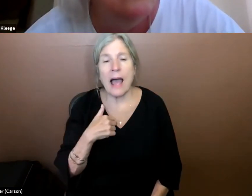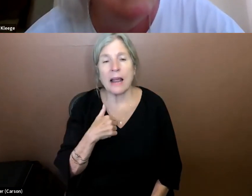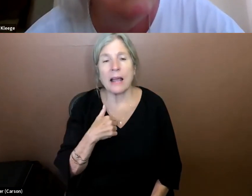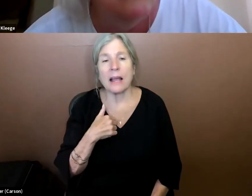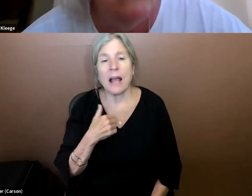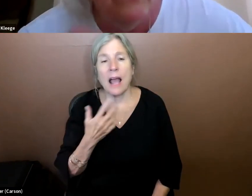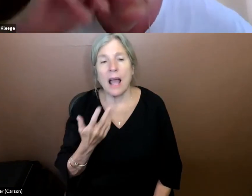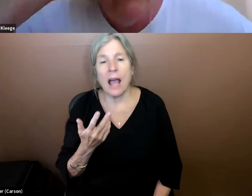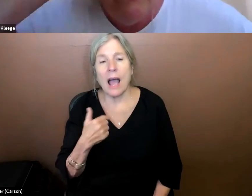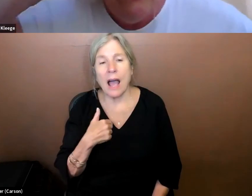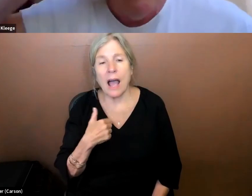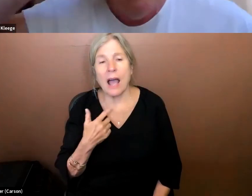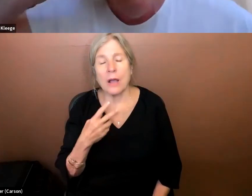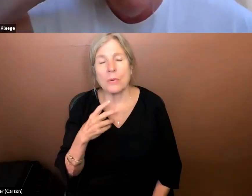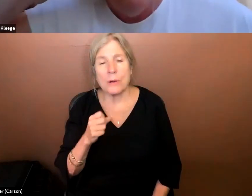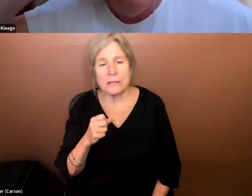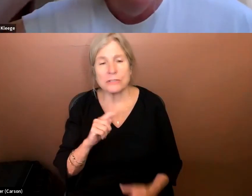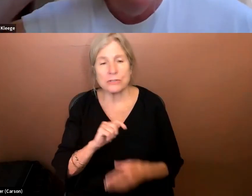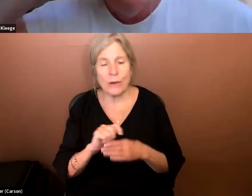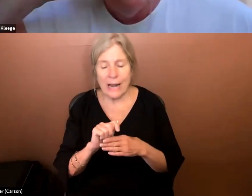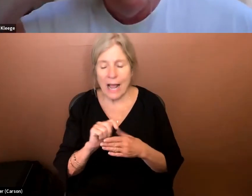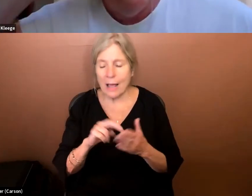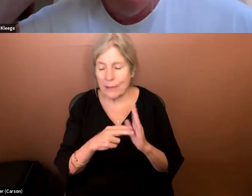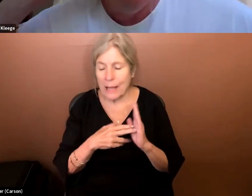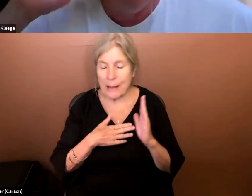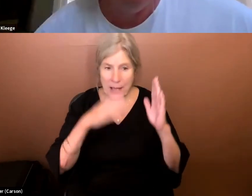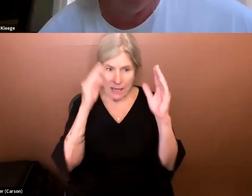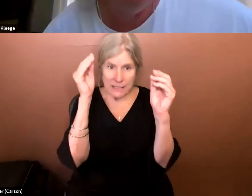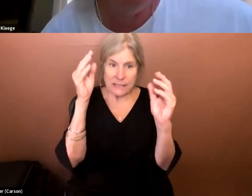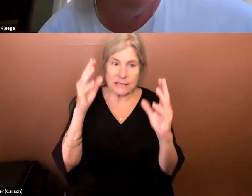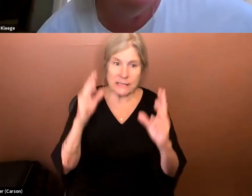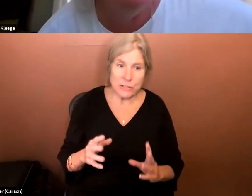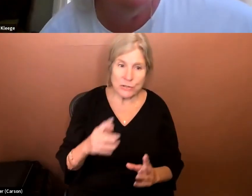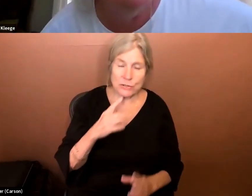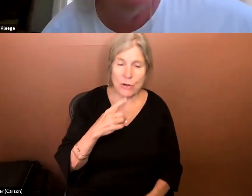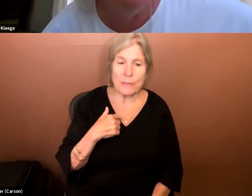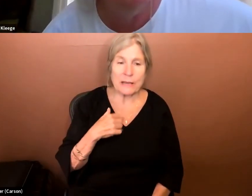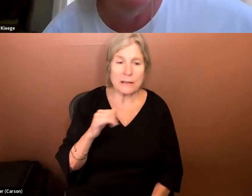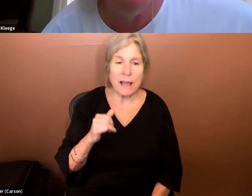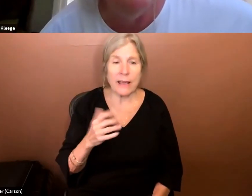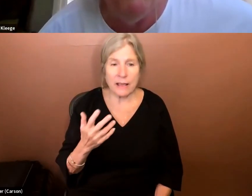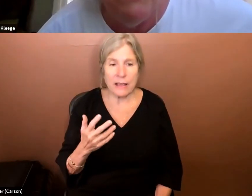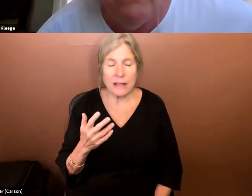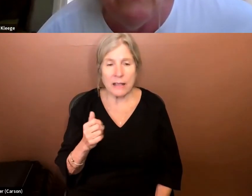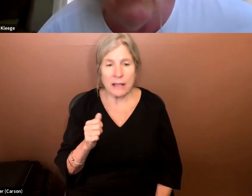I was trained, my teacher told me to like confront a page of